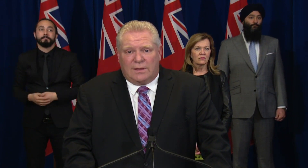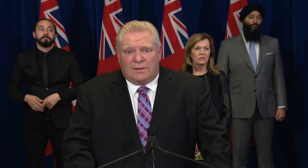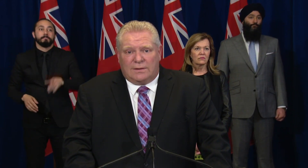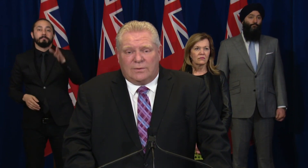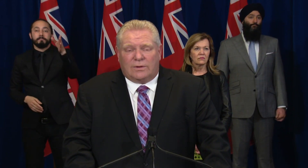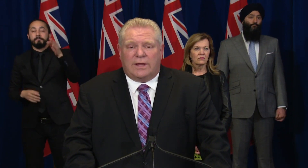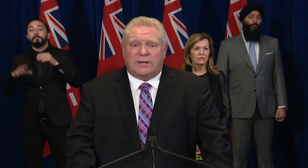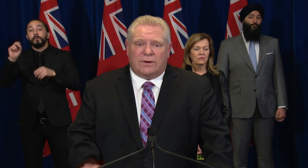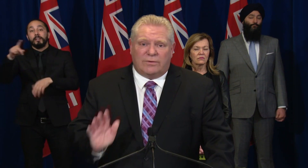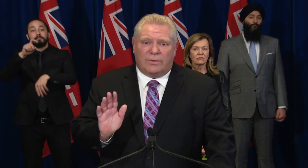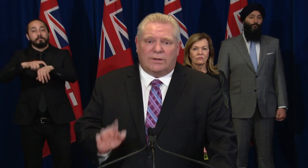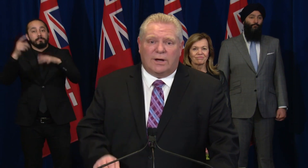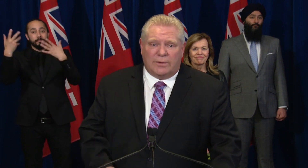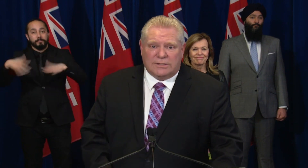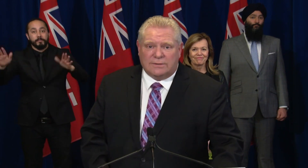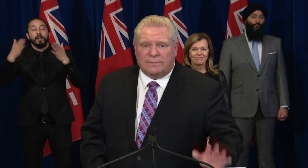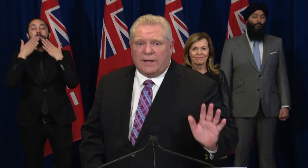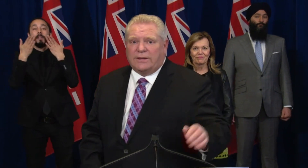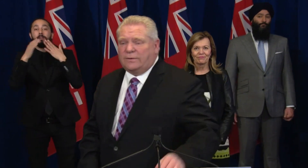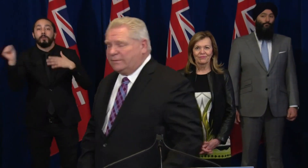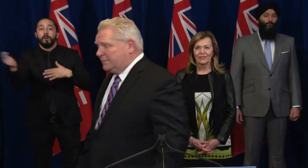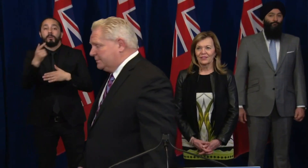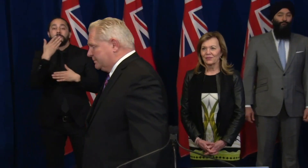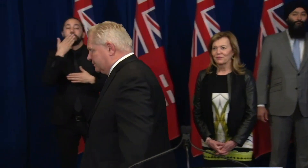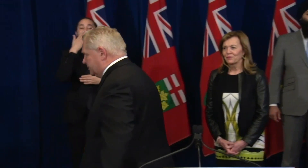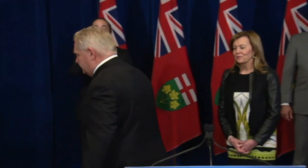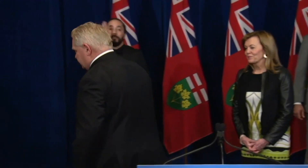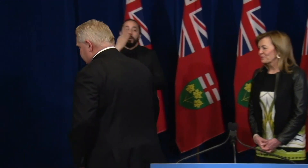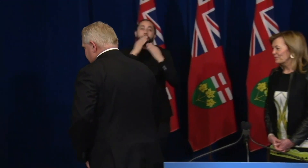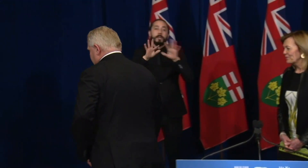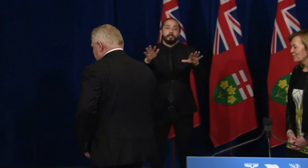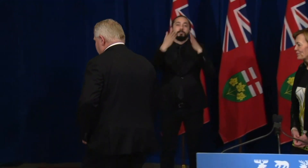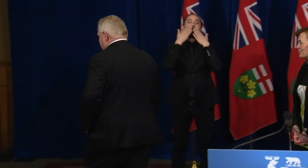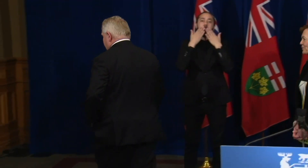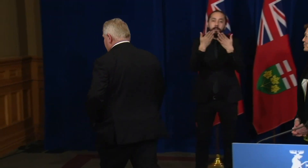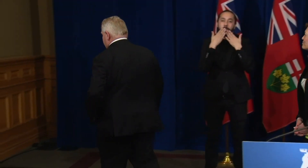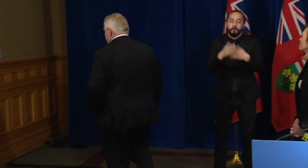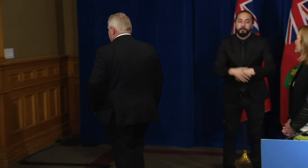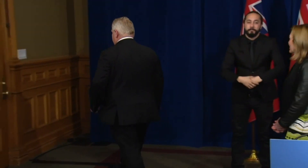all the time we have. Thank you. Thank you, everyone, and God bless you.